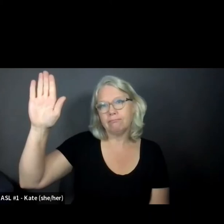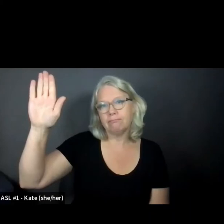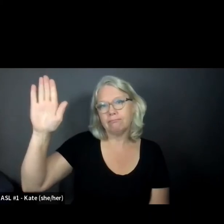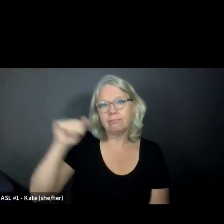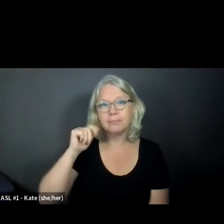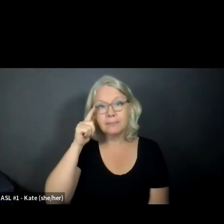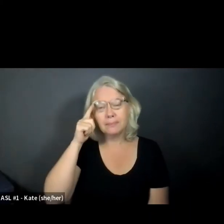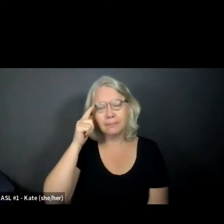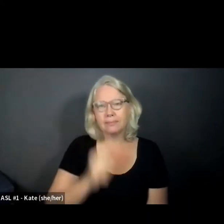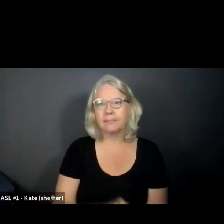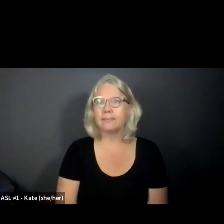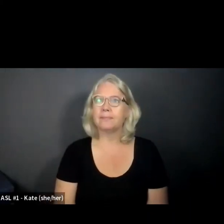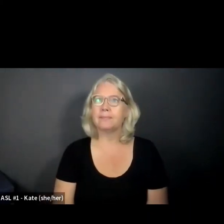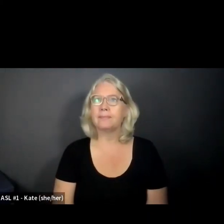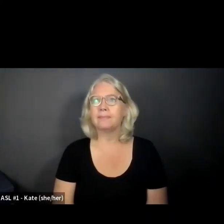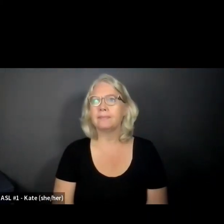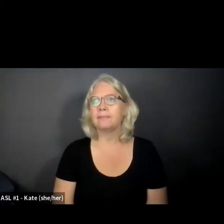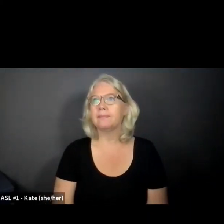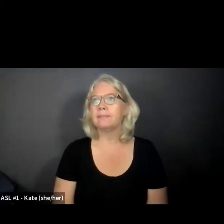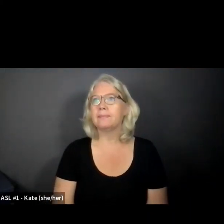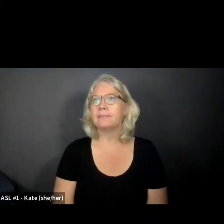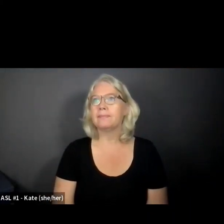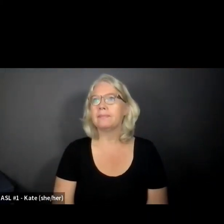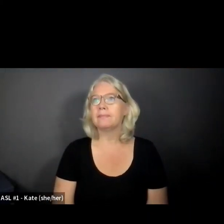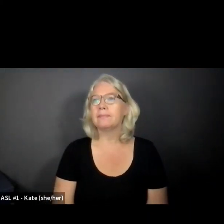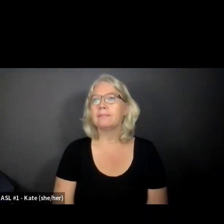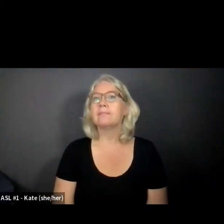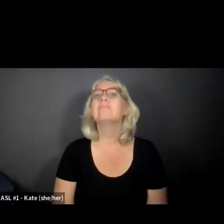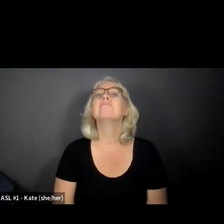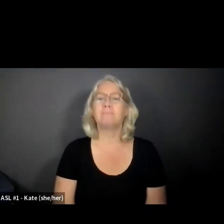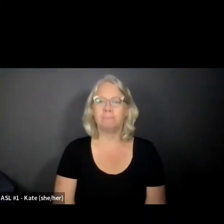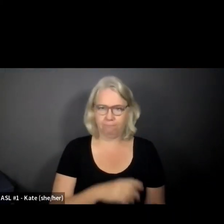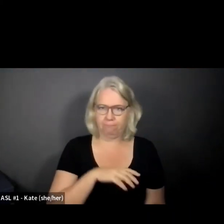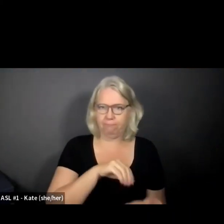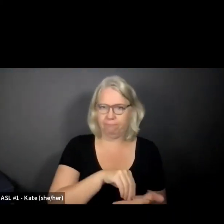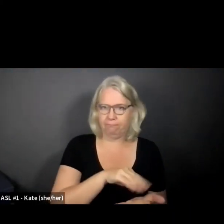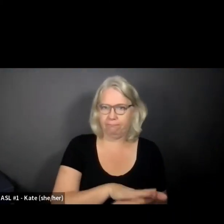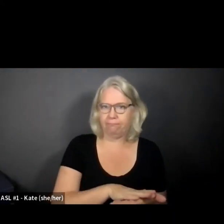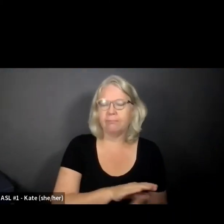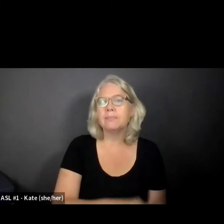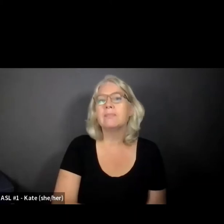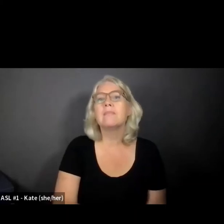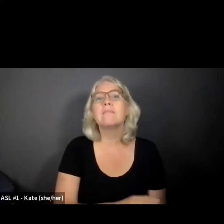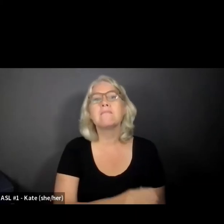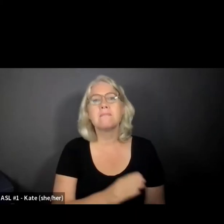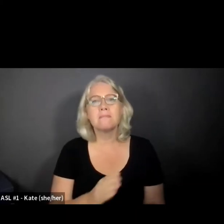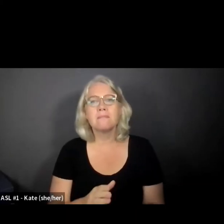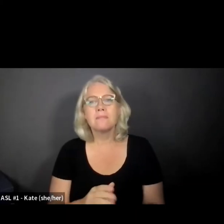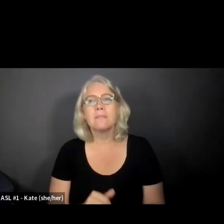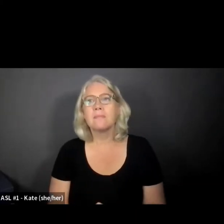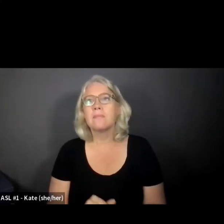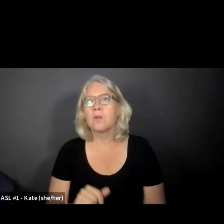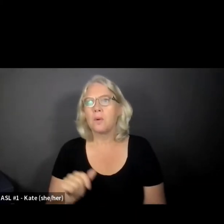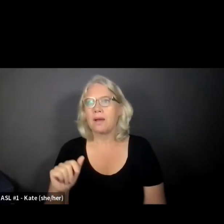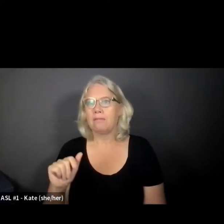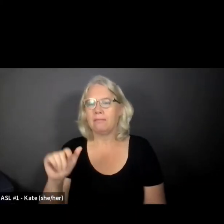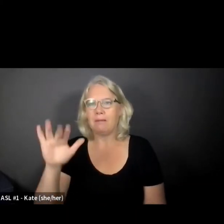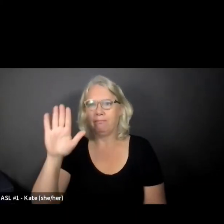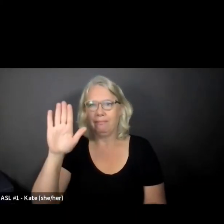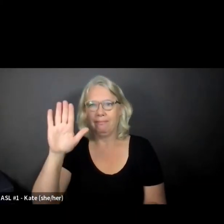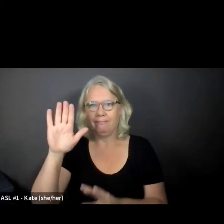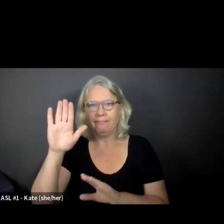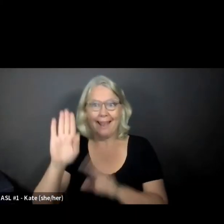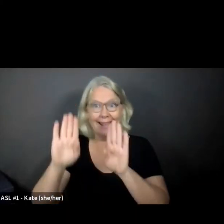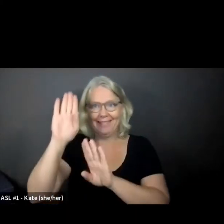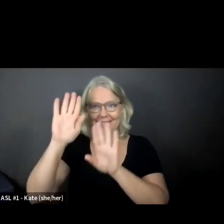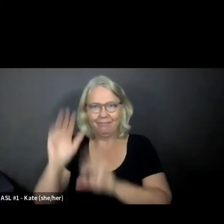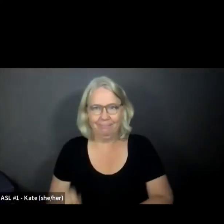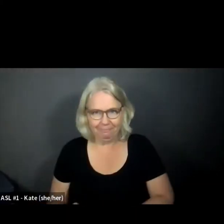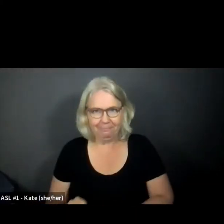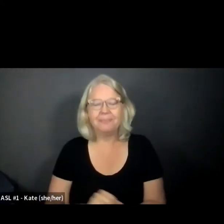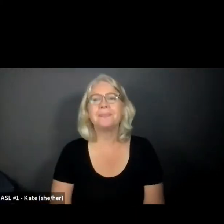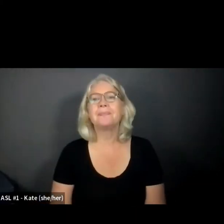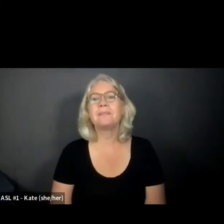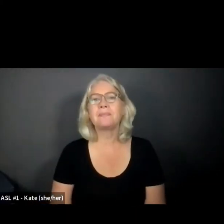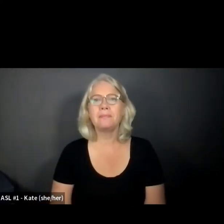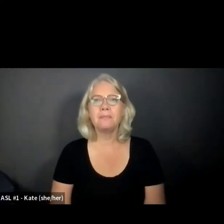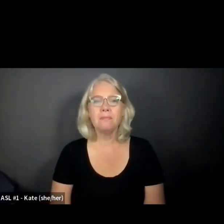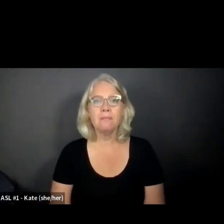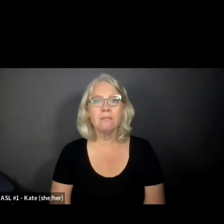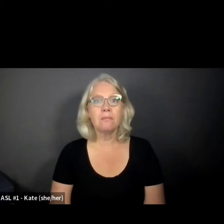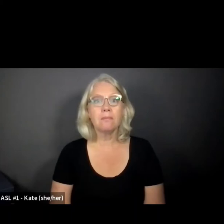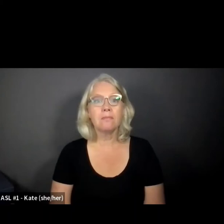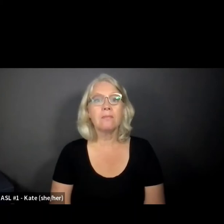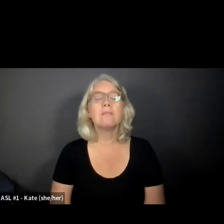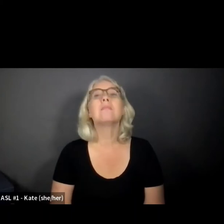Douglas Waxman : THANK YOU.